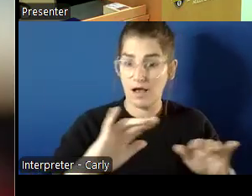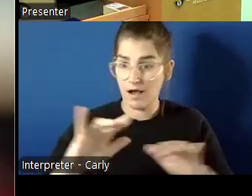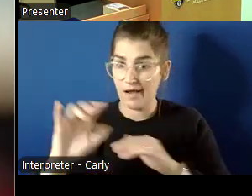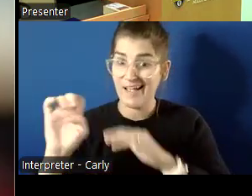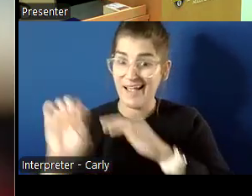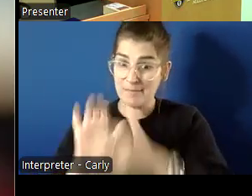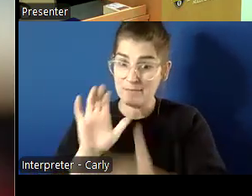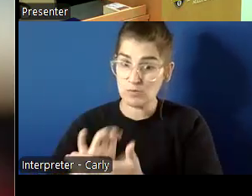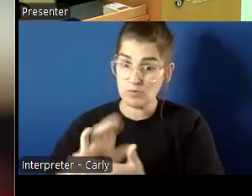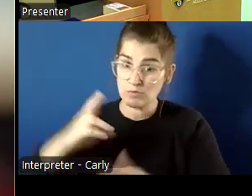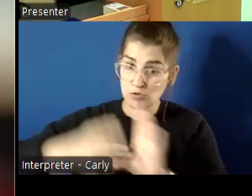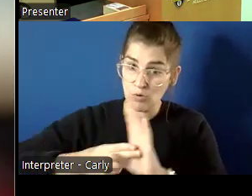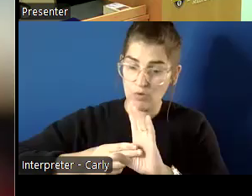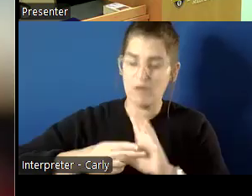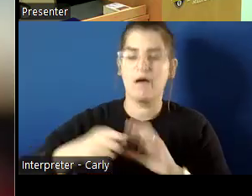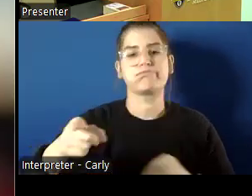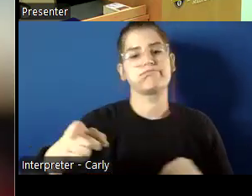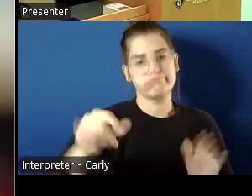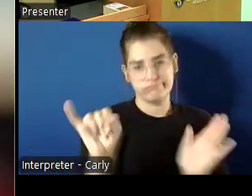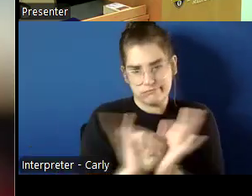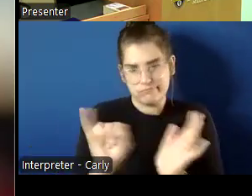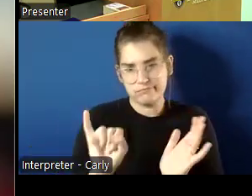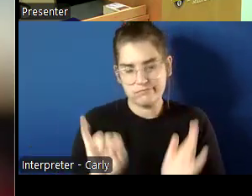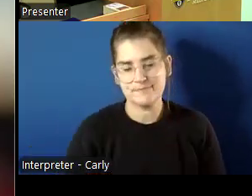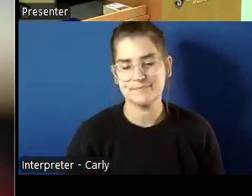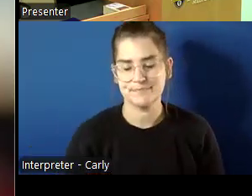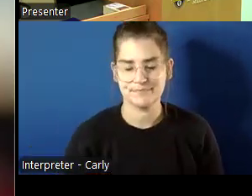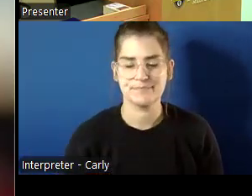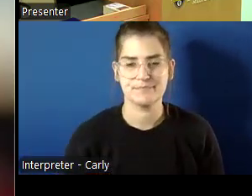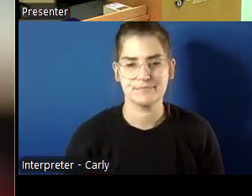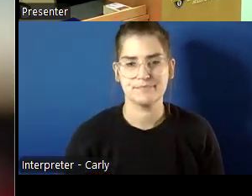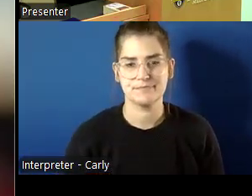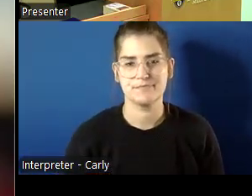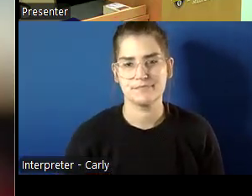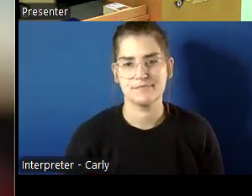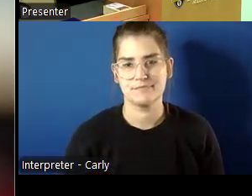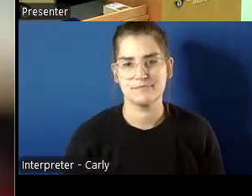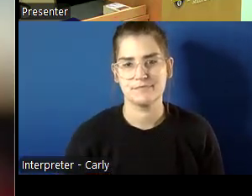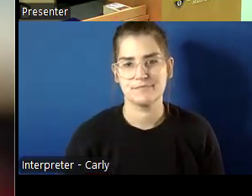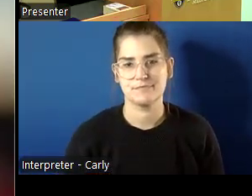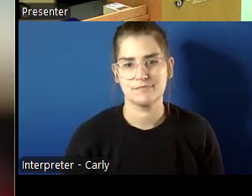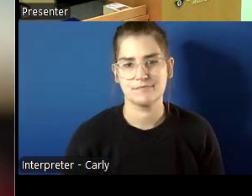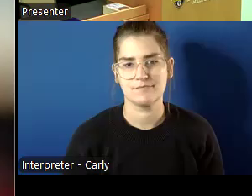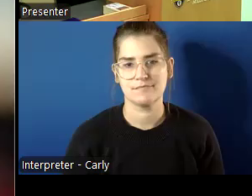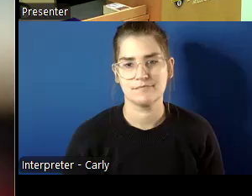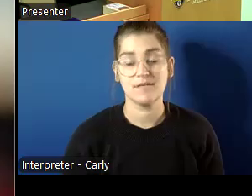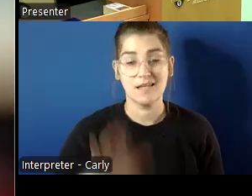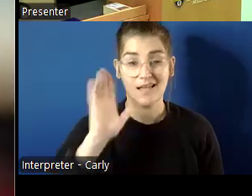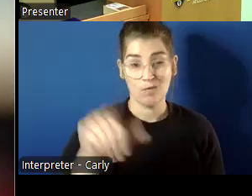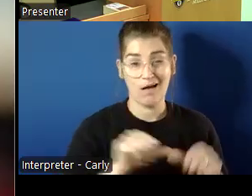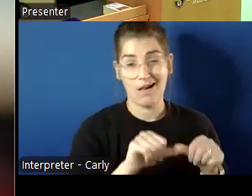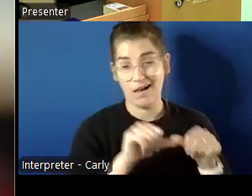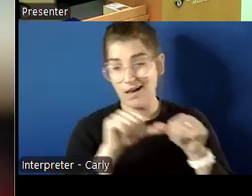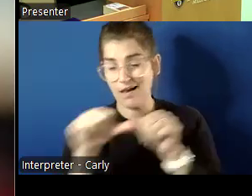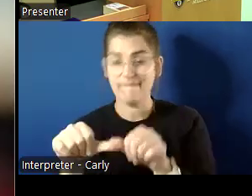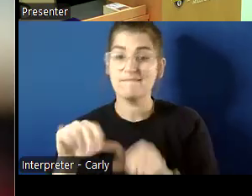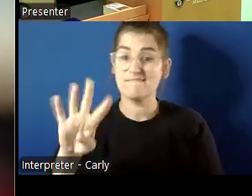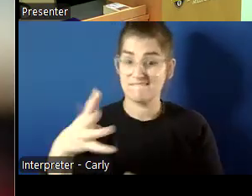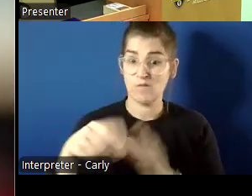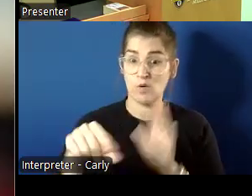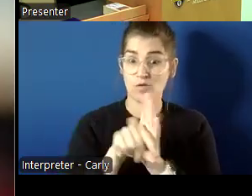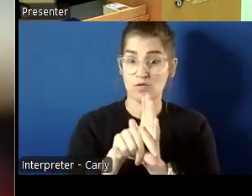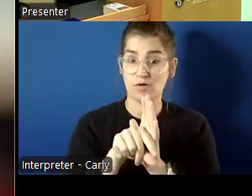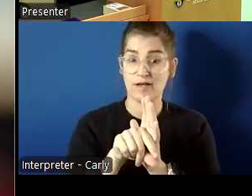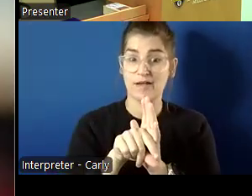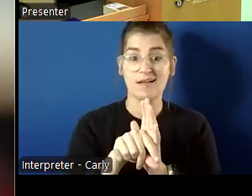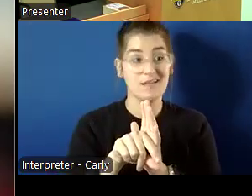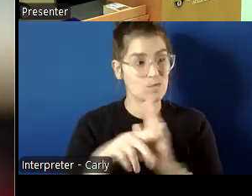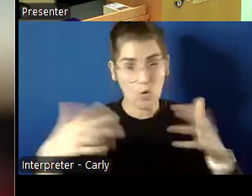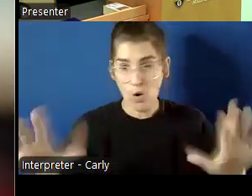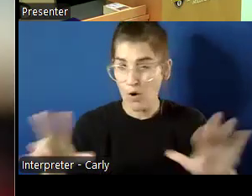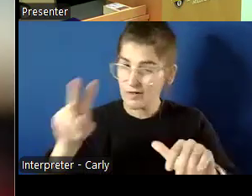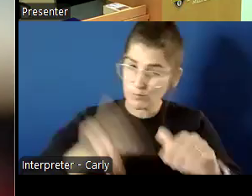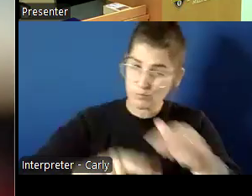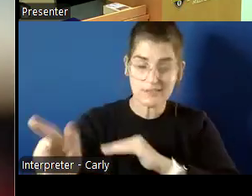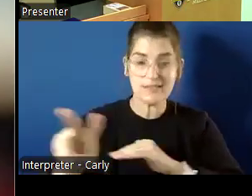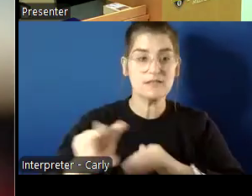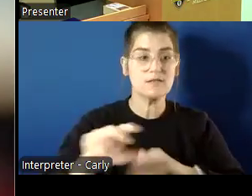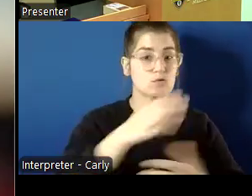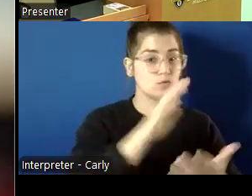school and continue in by fourth grade. They can predict the school to prison pipeline